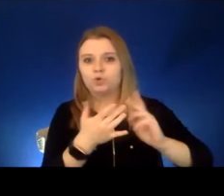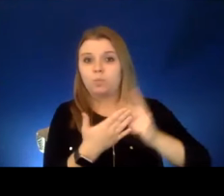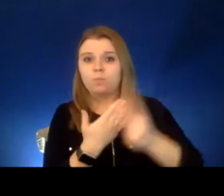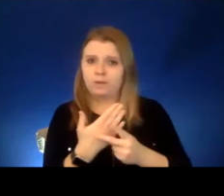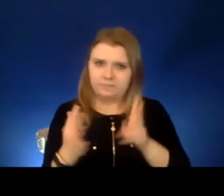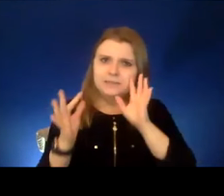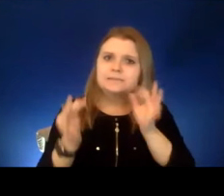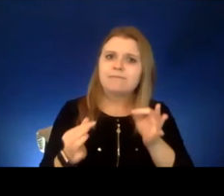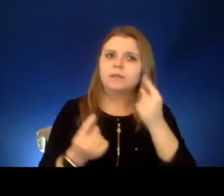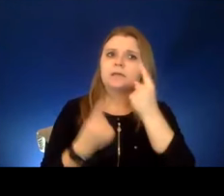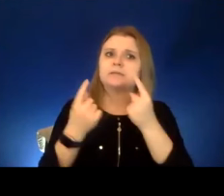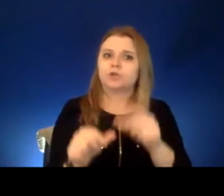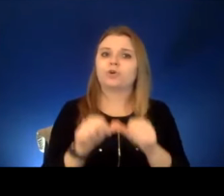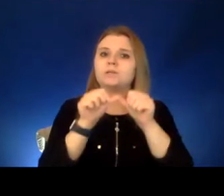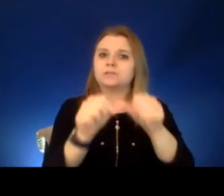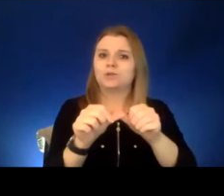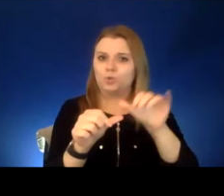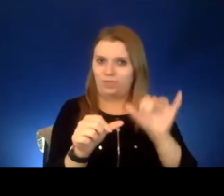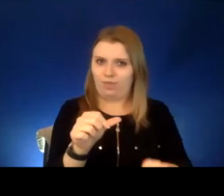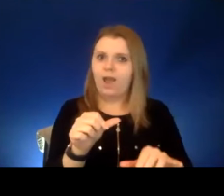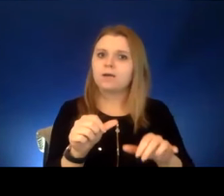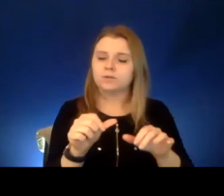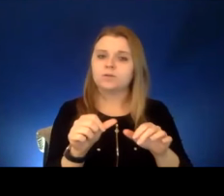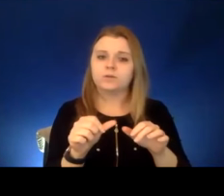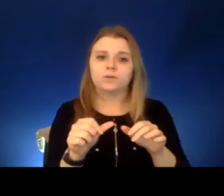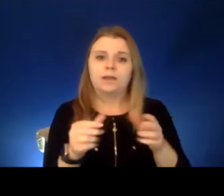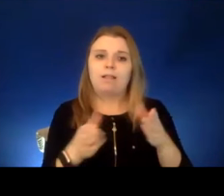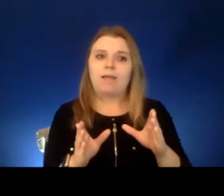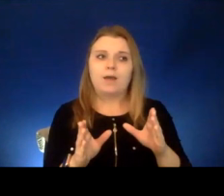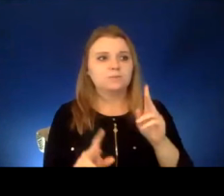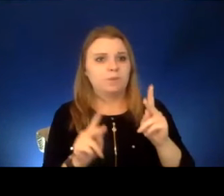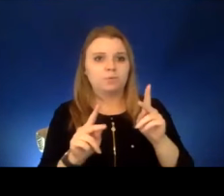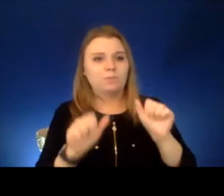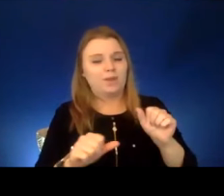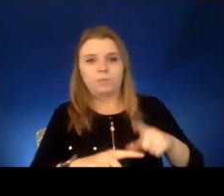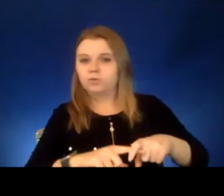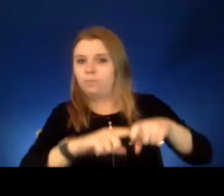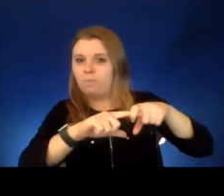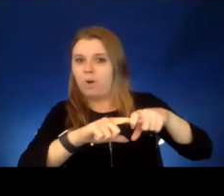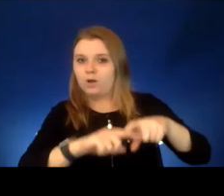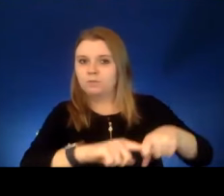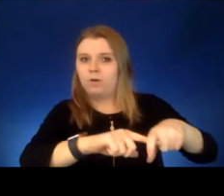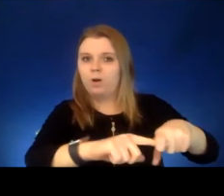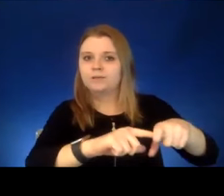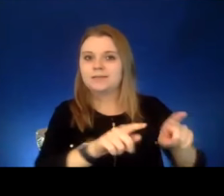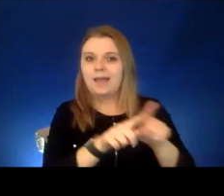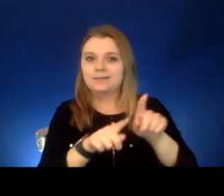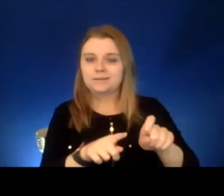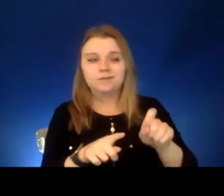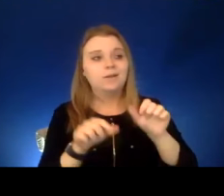continuing that programming. It allows patrons to pause their performance or event as needed. They can decrease their screen brightness